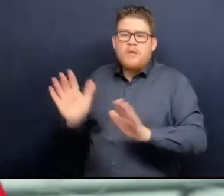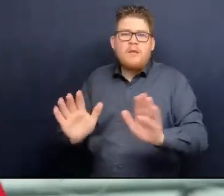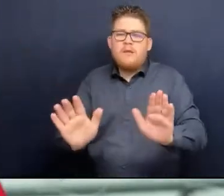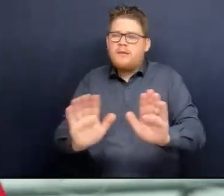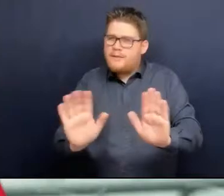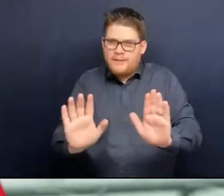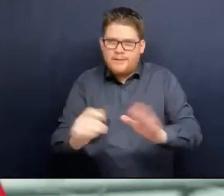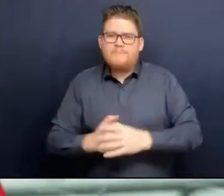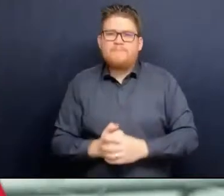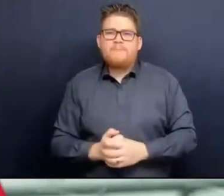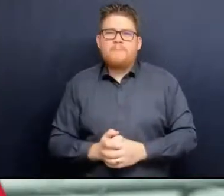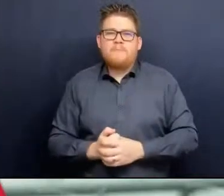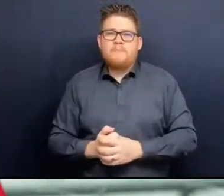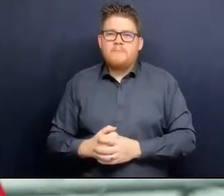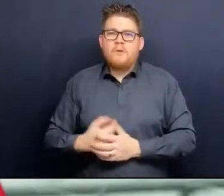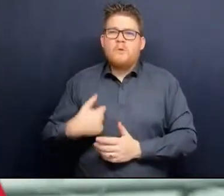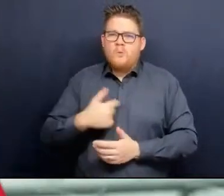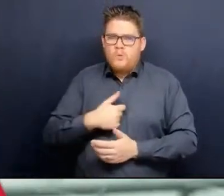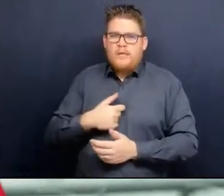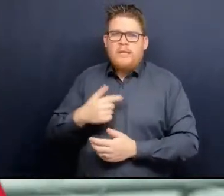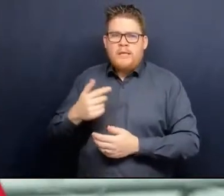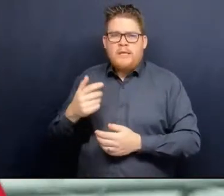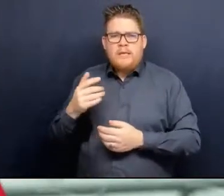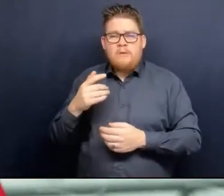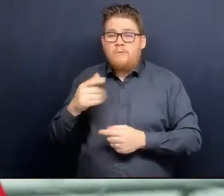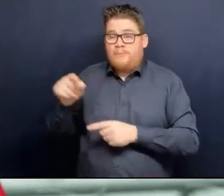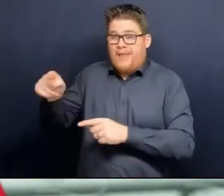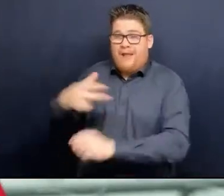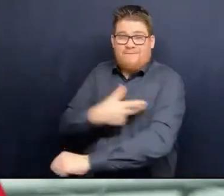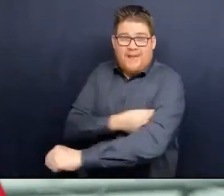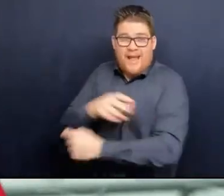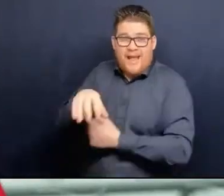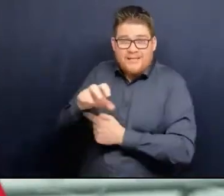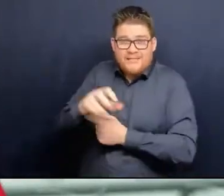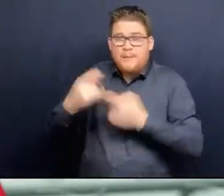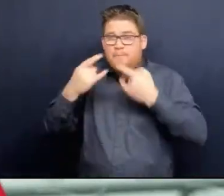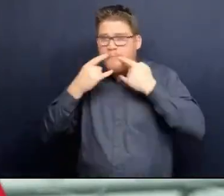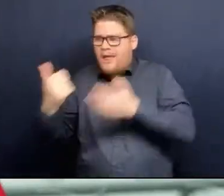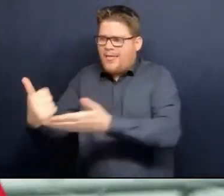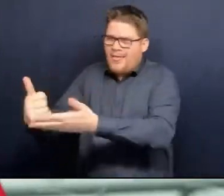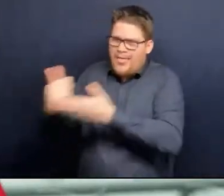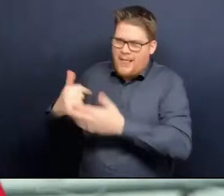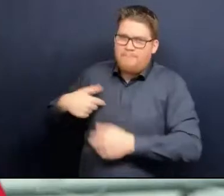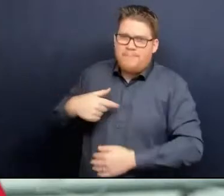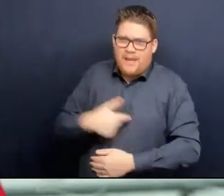we've had as we before we had vaccination. They were the only